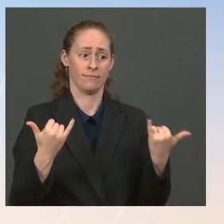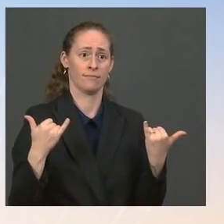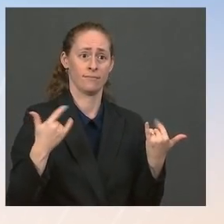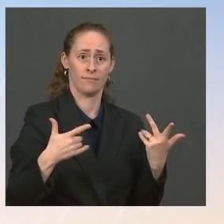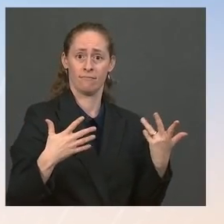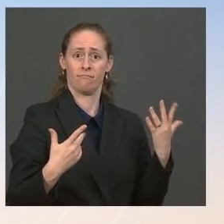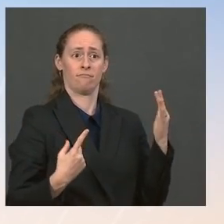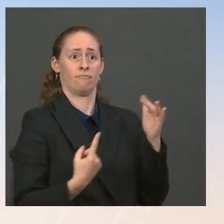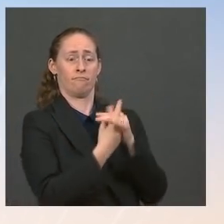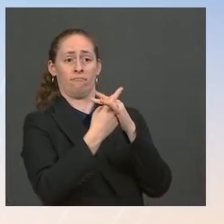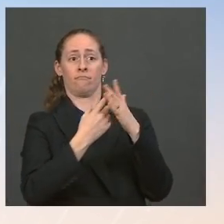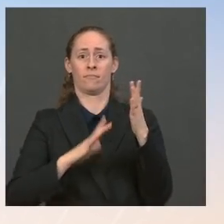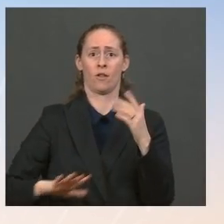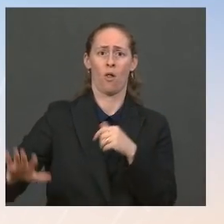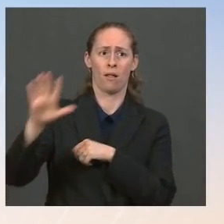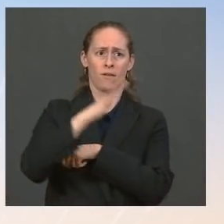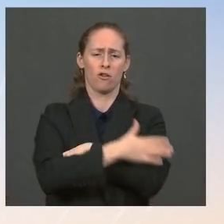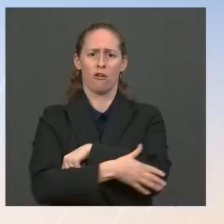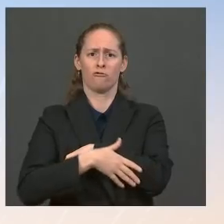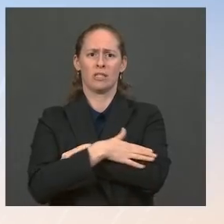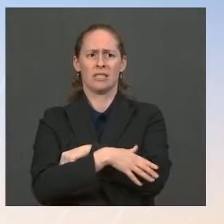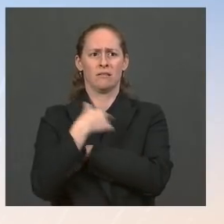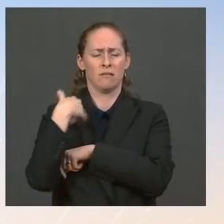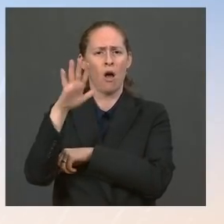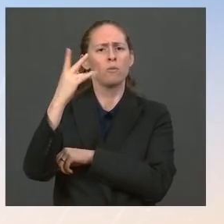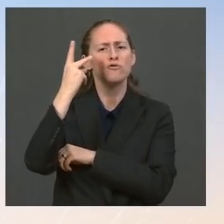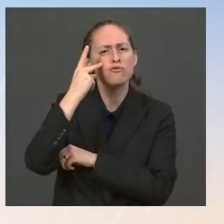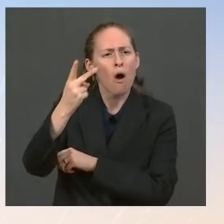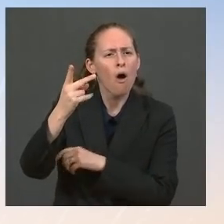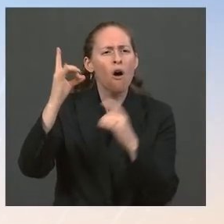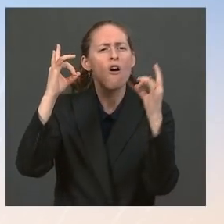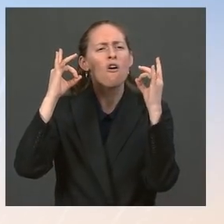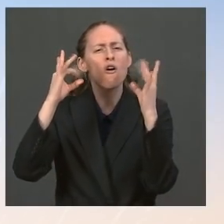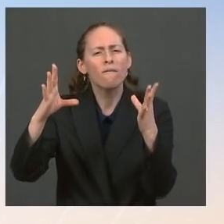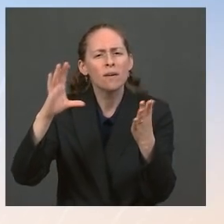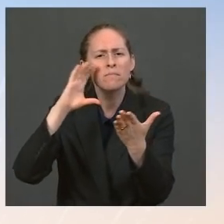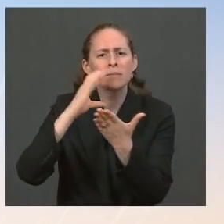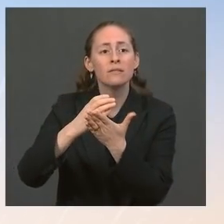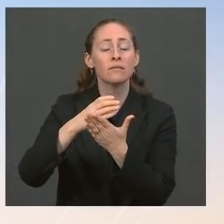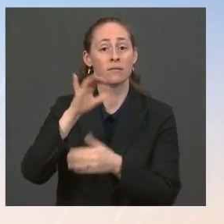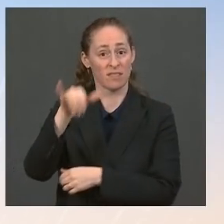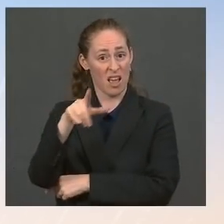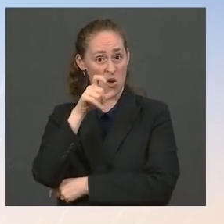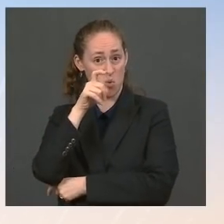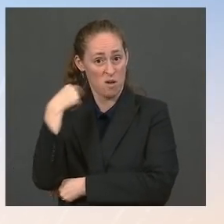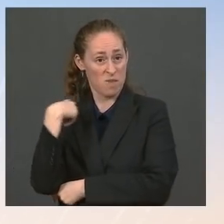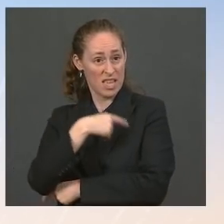saw horrifying images that do not reflect who we are, who we aspire to be,